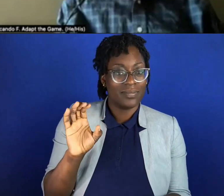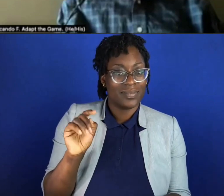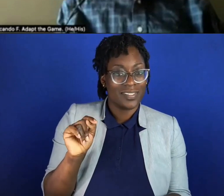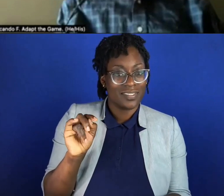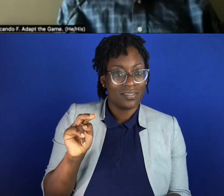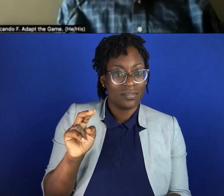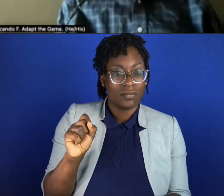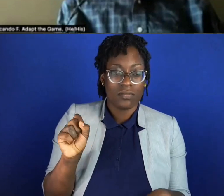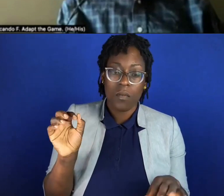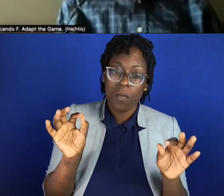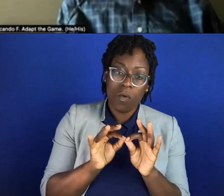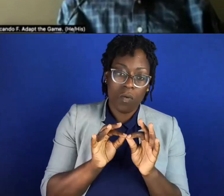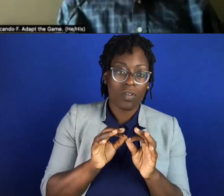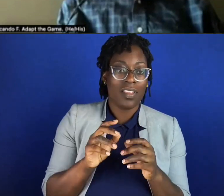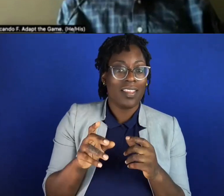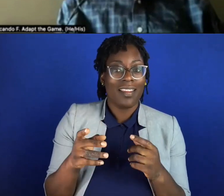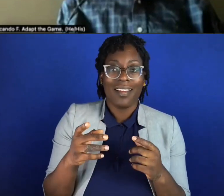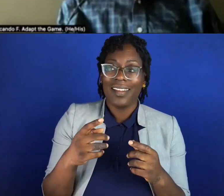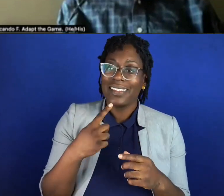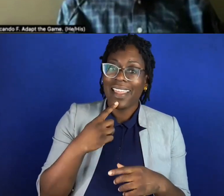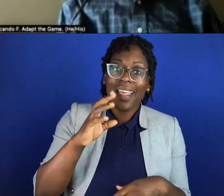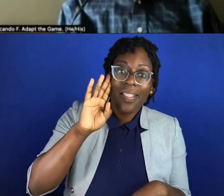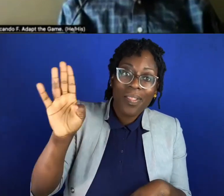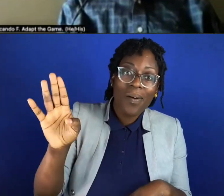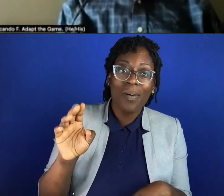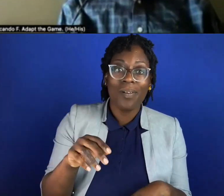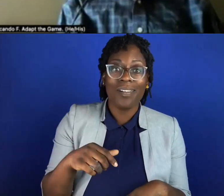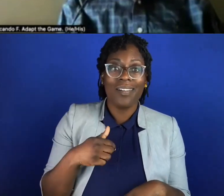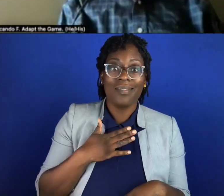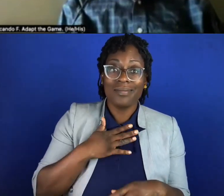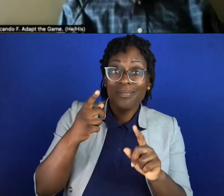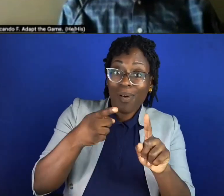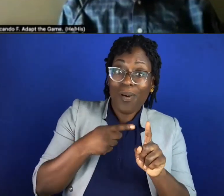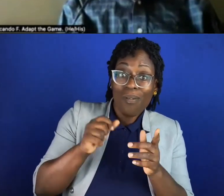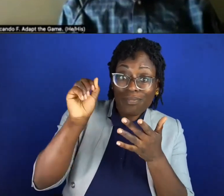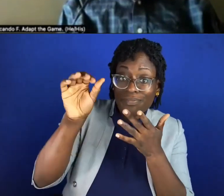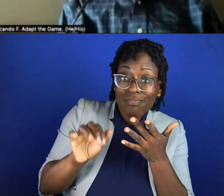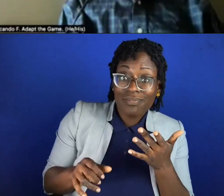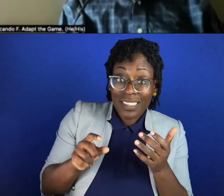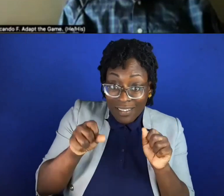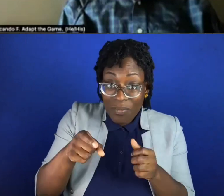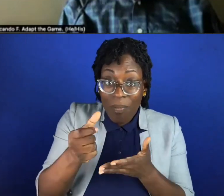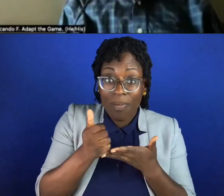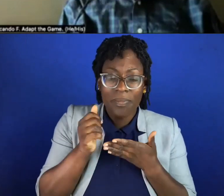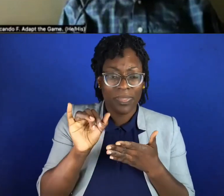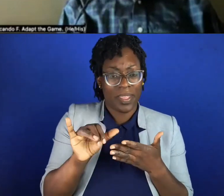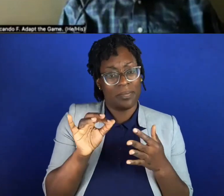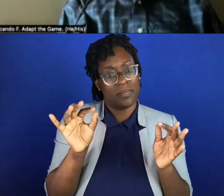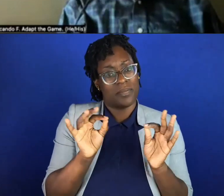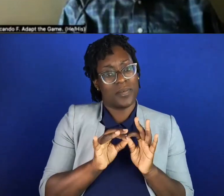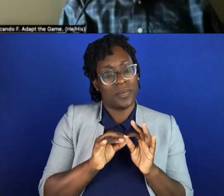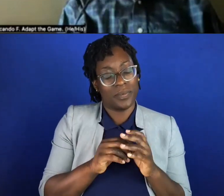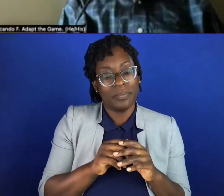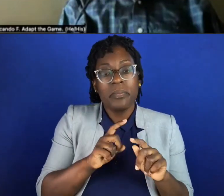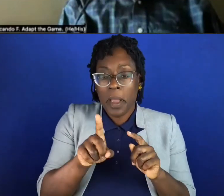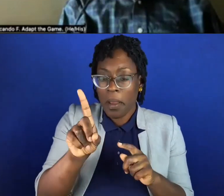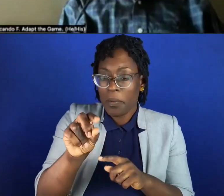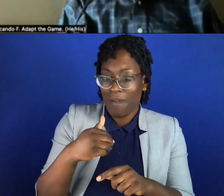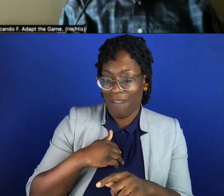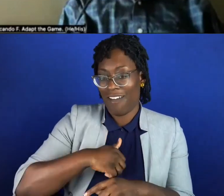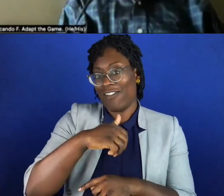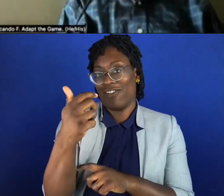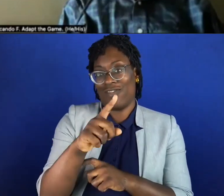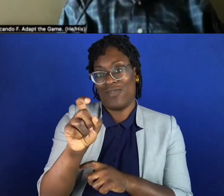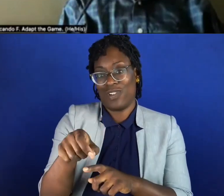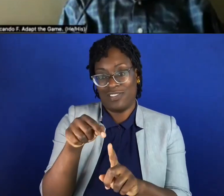my goal is how can you help. I love that. But Daman, I do have a question for you – how